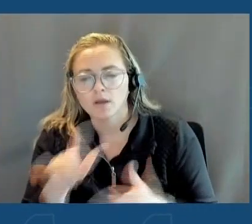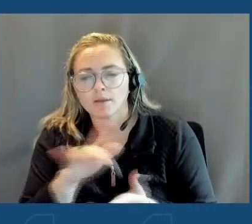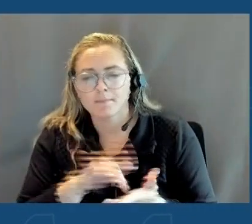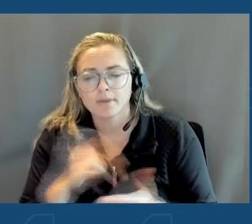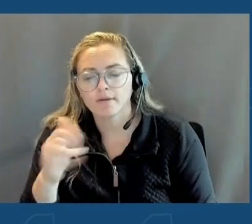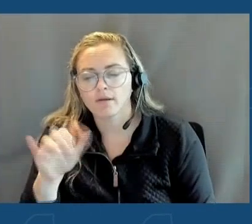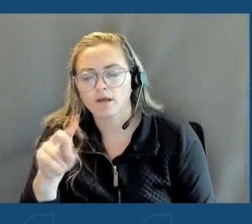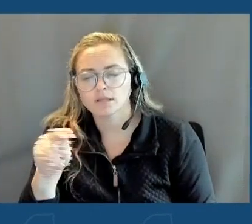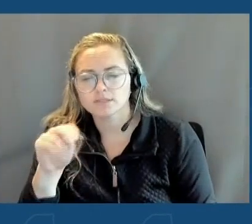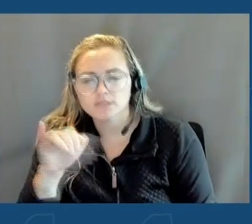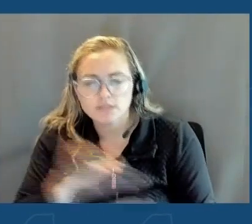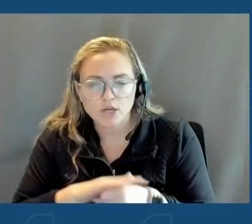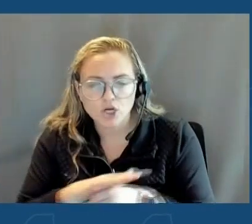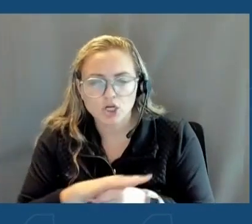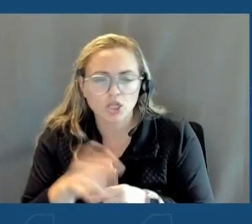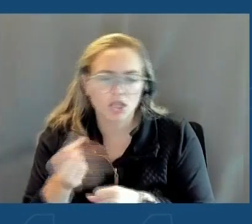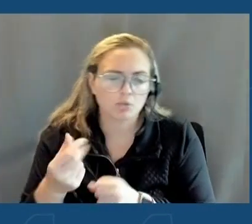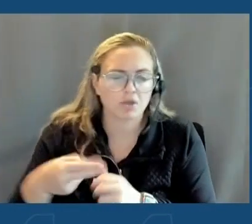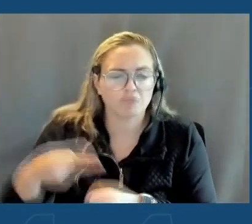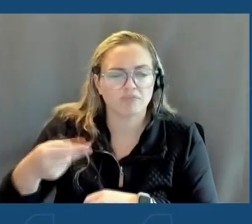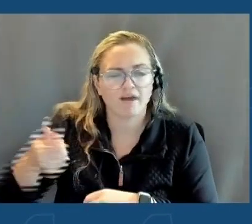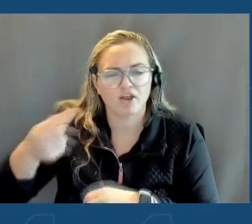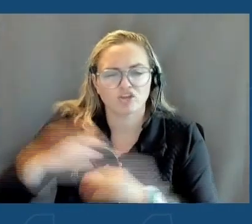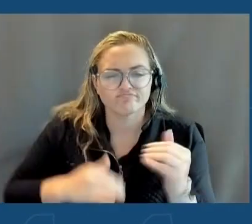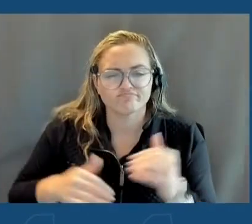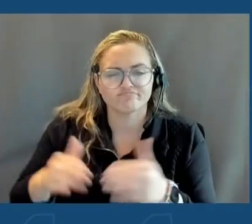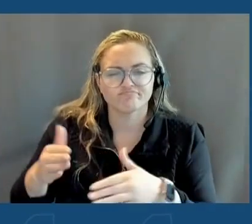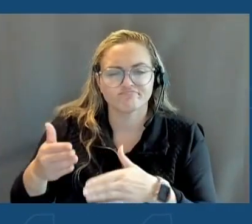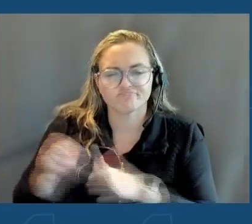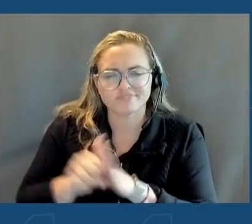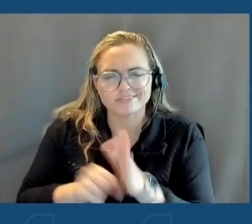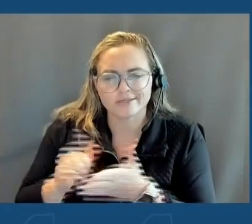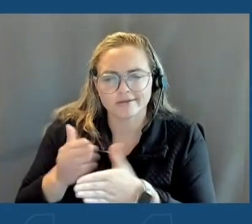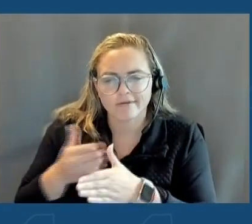WELL BELOW AT ANY OTHER POINT IN THE SECOND HALF OF 2022. AGAIN, HOSPITALIZATIONS BY